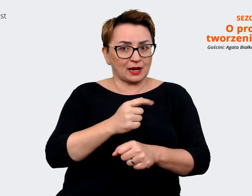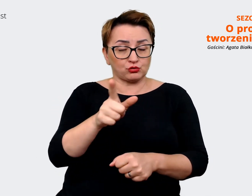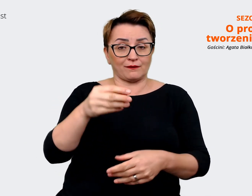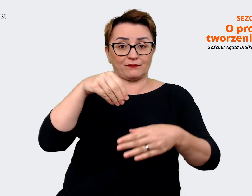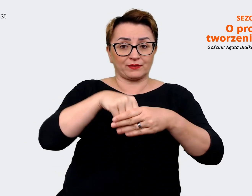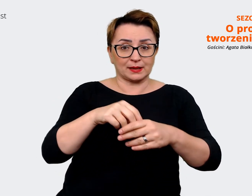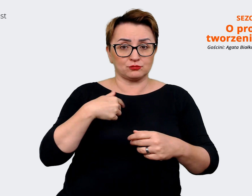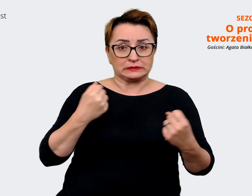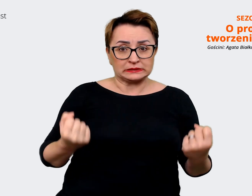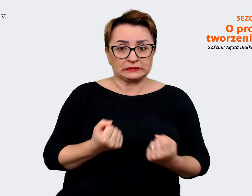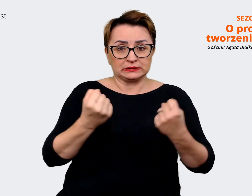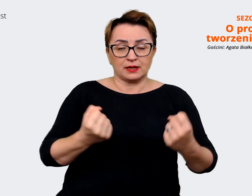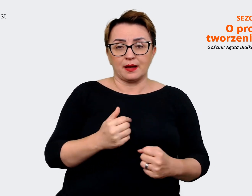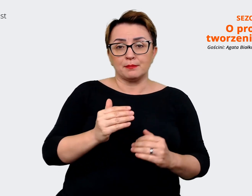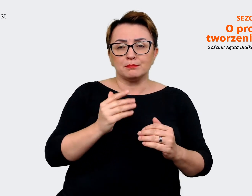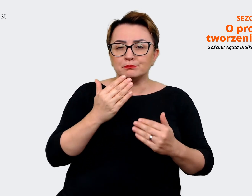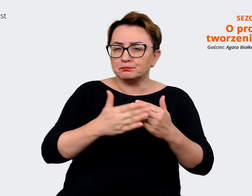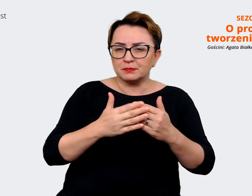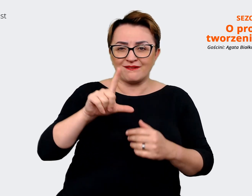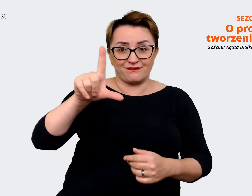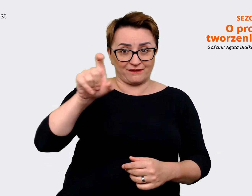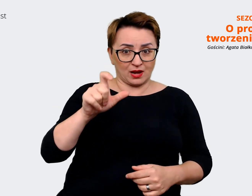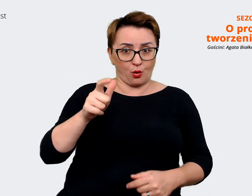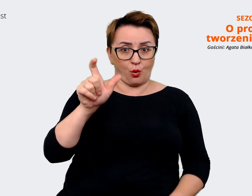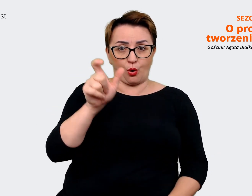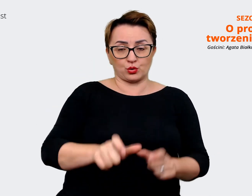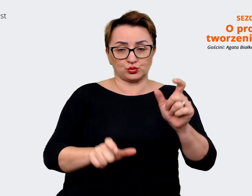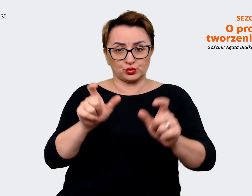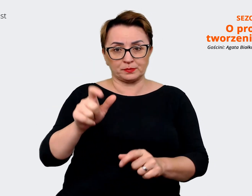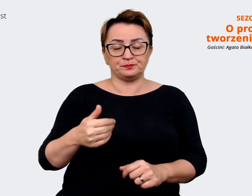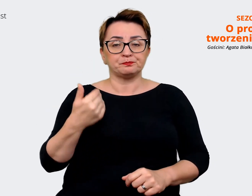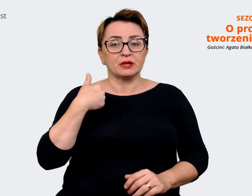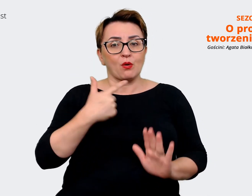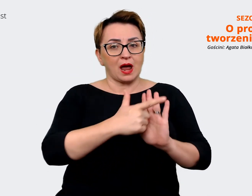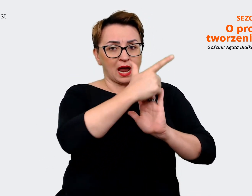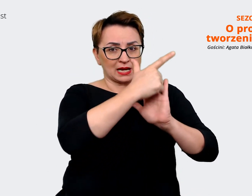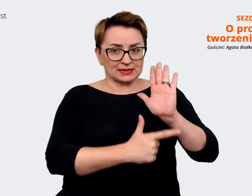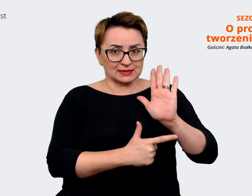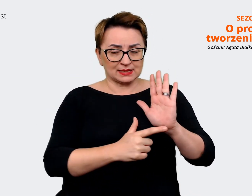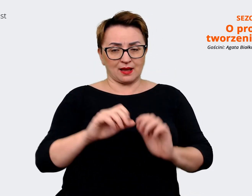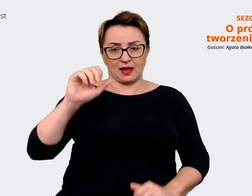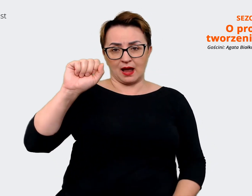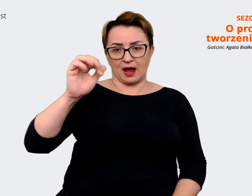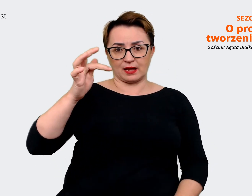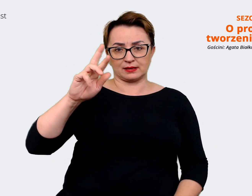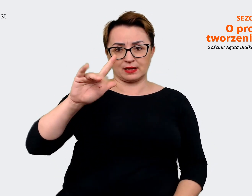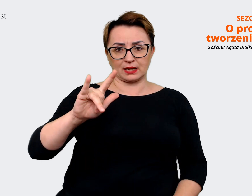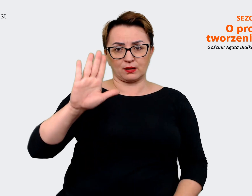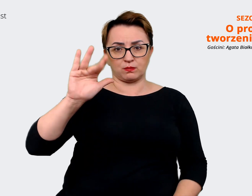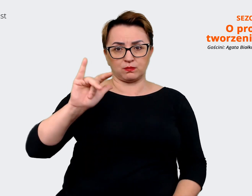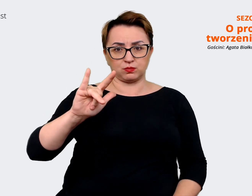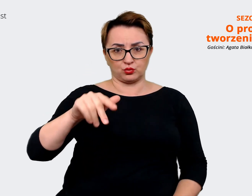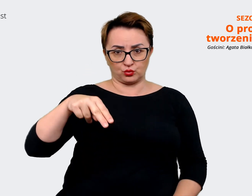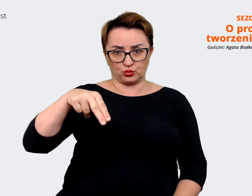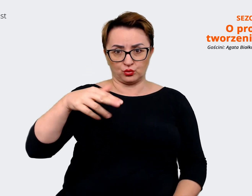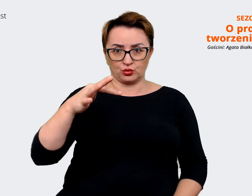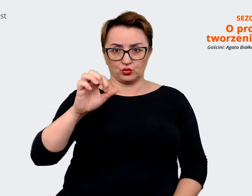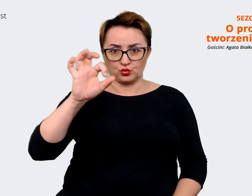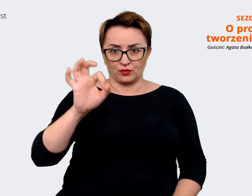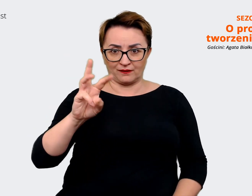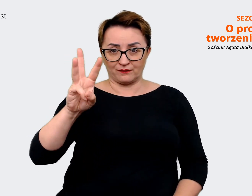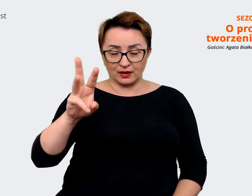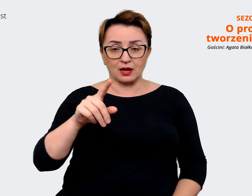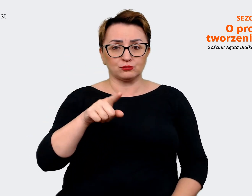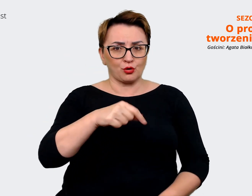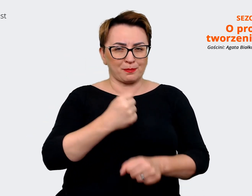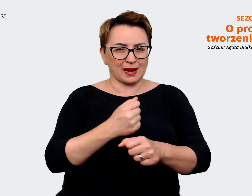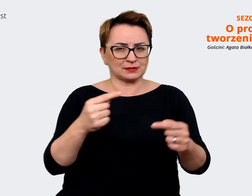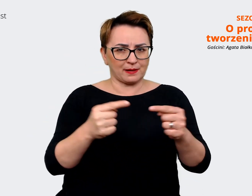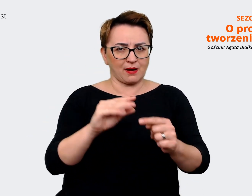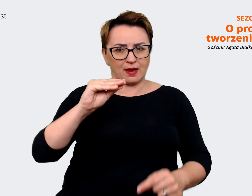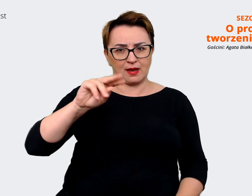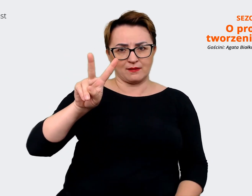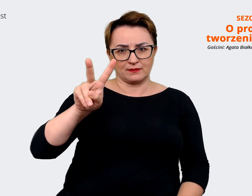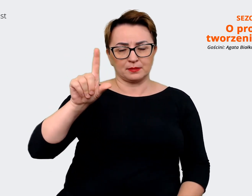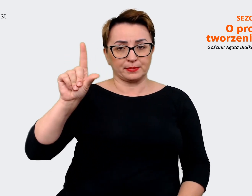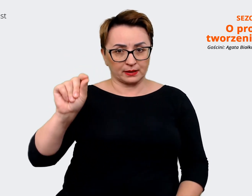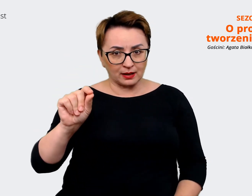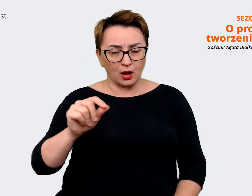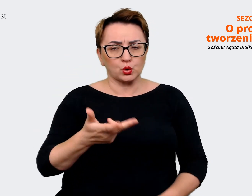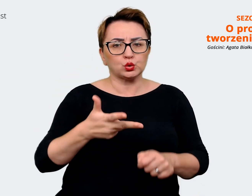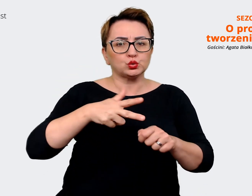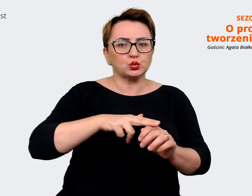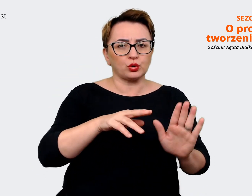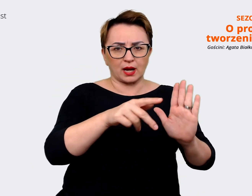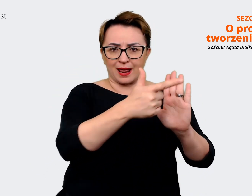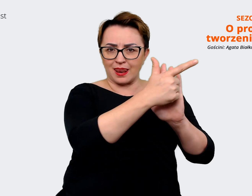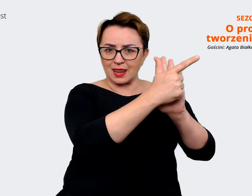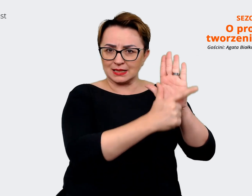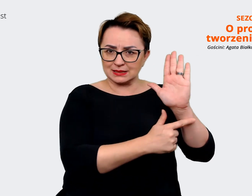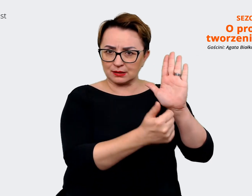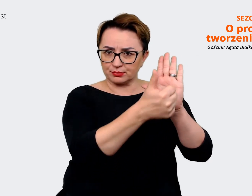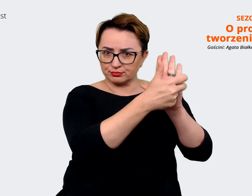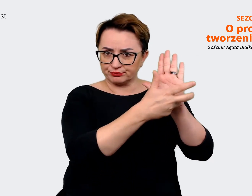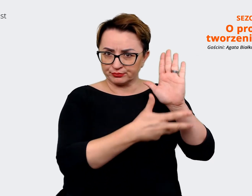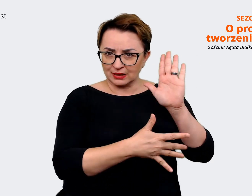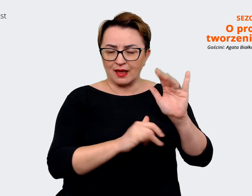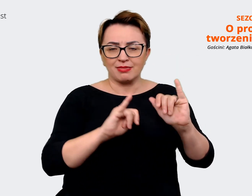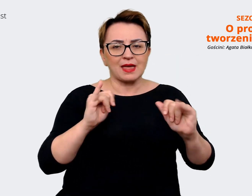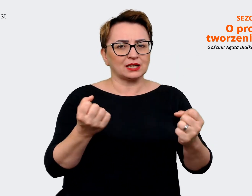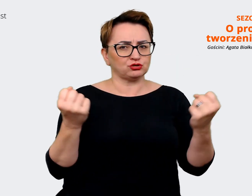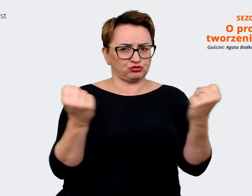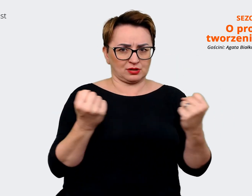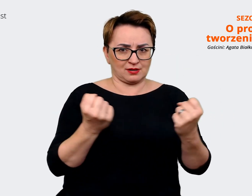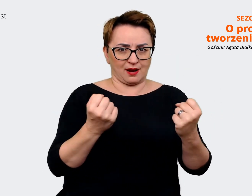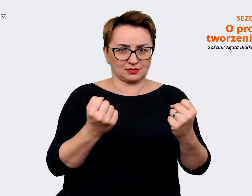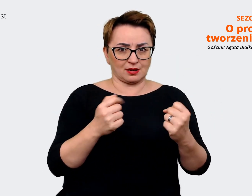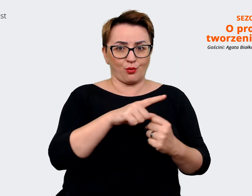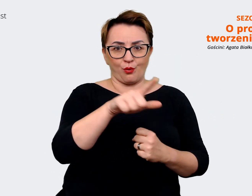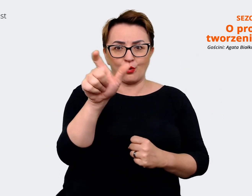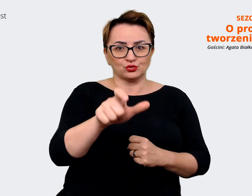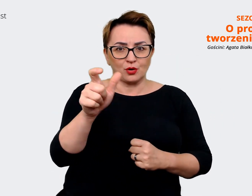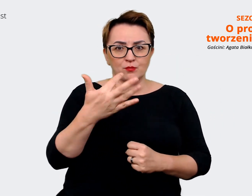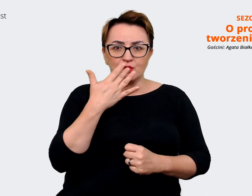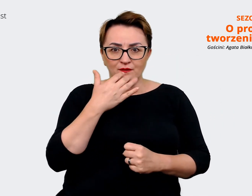We verified the list of attributes that are often considered when working on the Employer Value Proposition. We identified the strongest attributes according to the people we worked with. It served as another reference point for us.